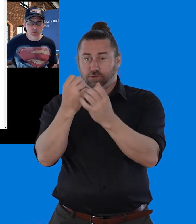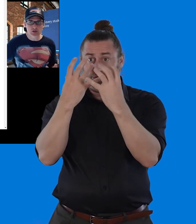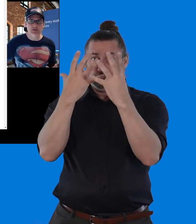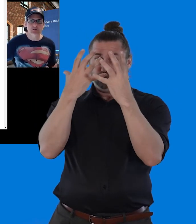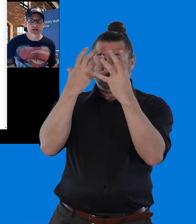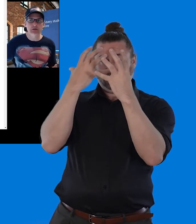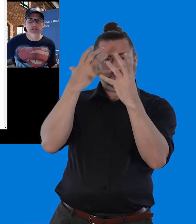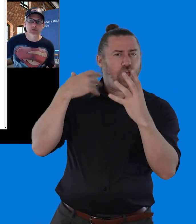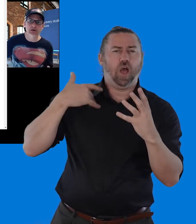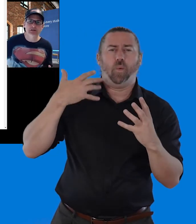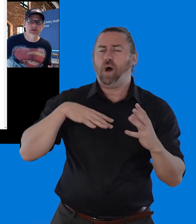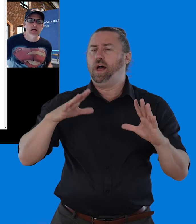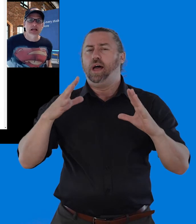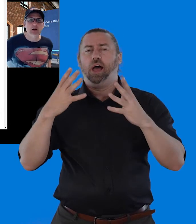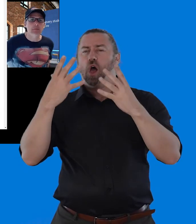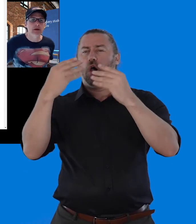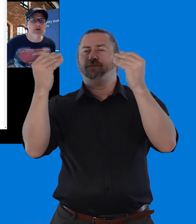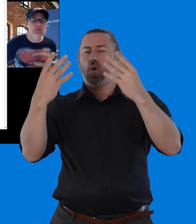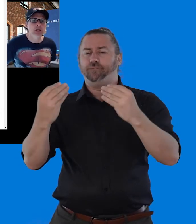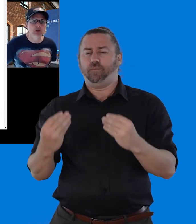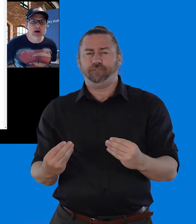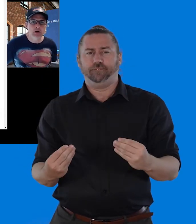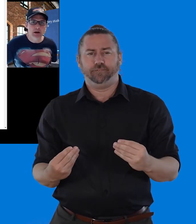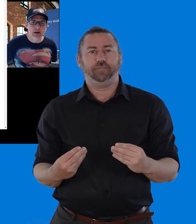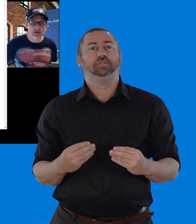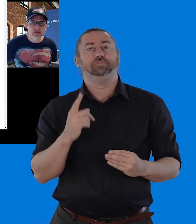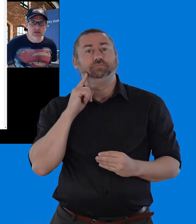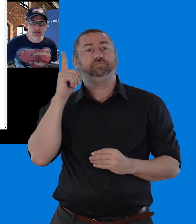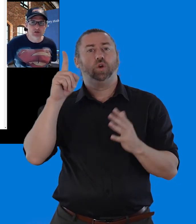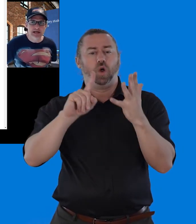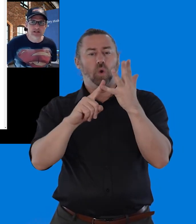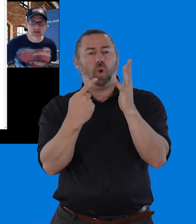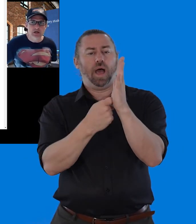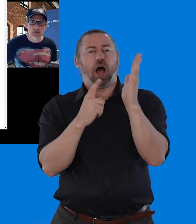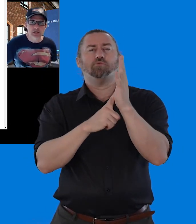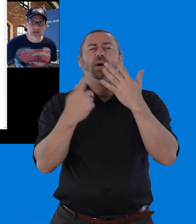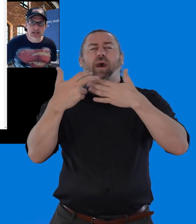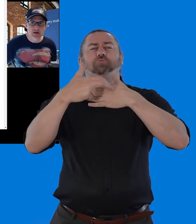Immersive Reader experience. Now, up here in my URL bar which is the address you can see,